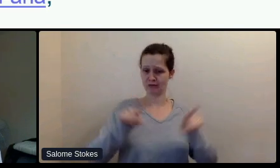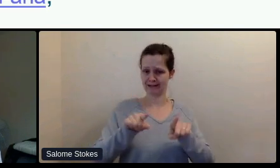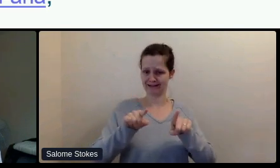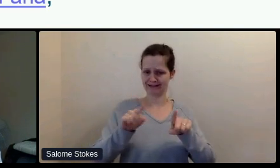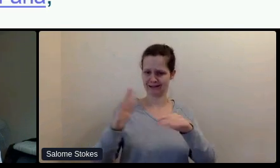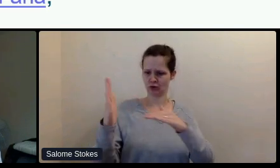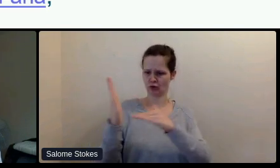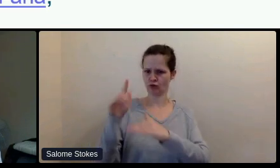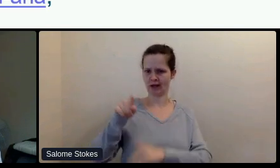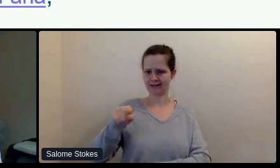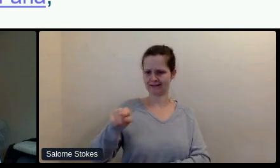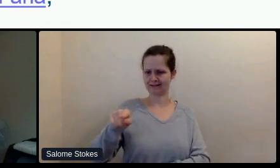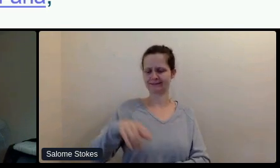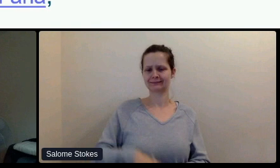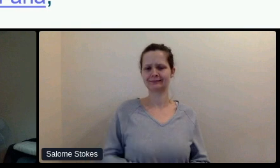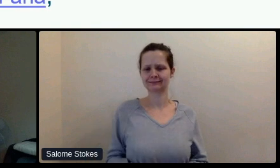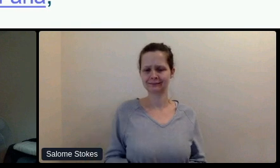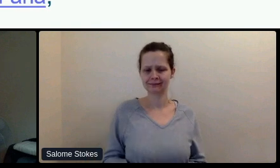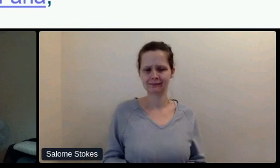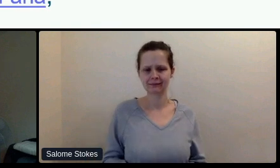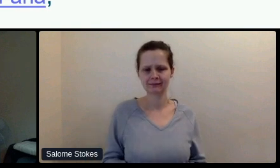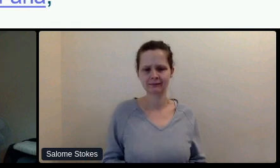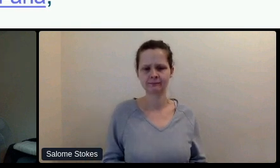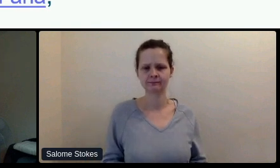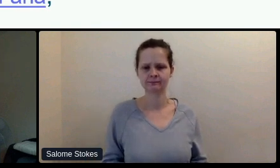side of your screen. I think Nick has obviously provided some useful resources.